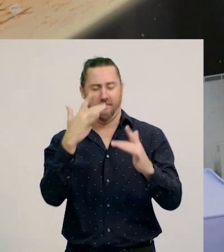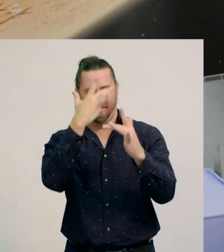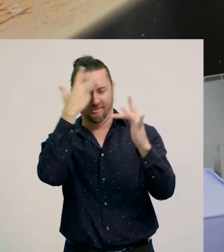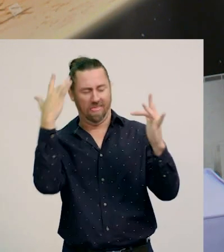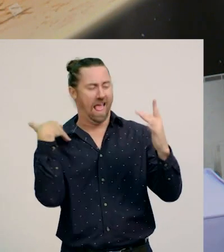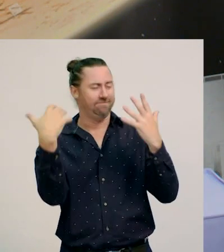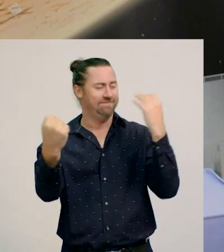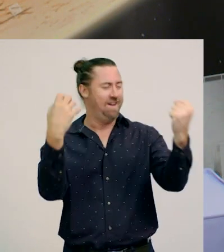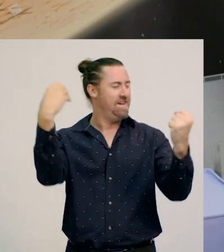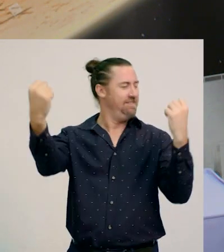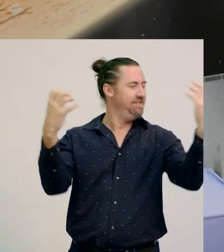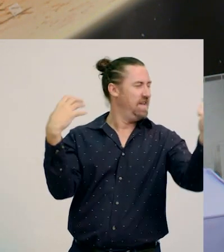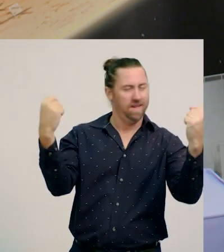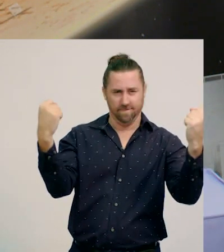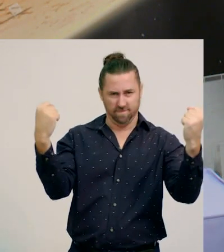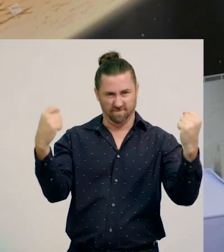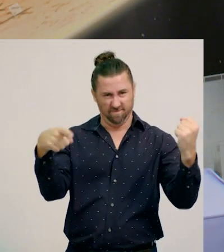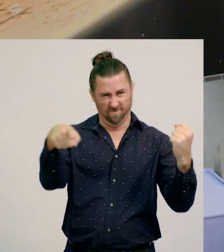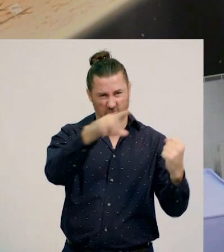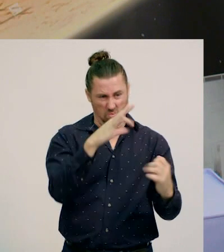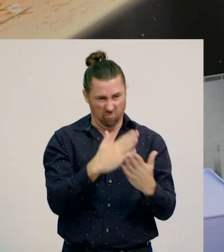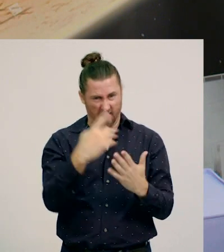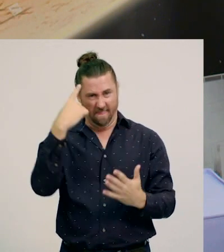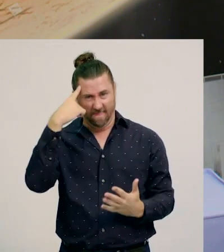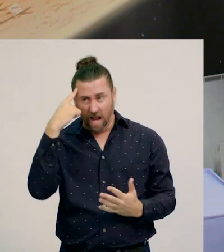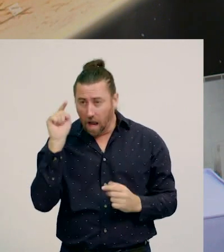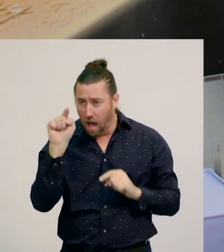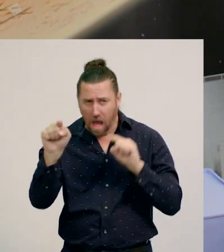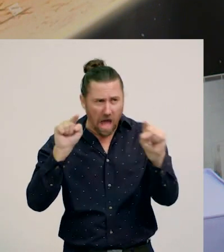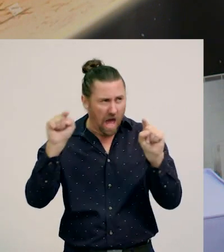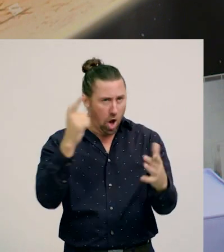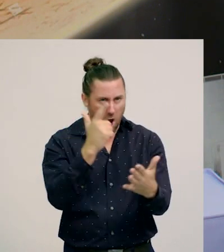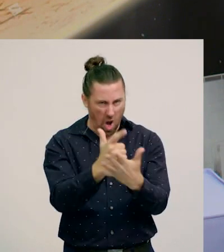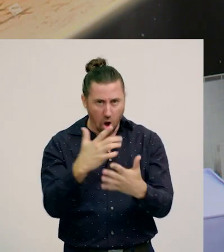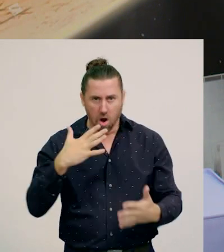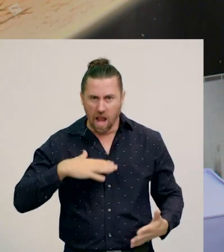We don't always think about the number of everyday items that need electricity.